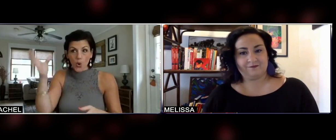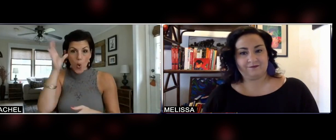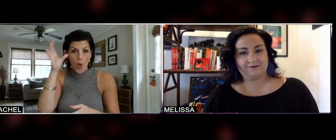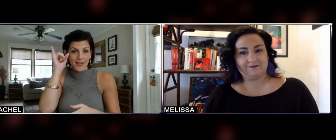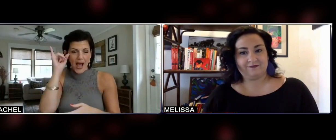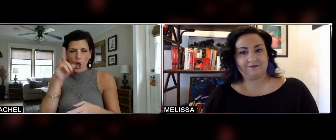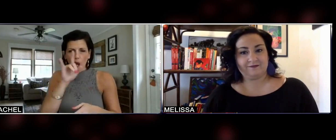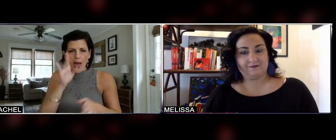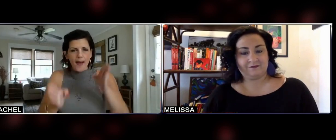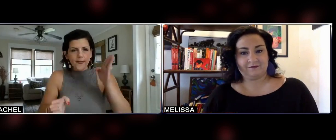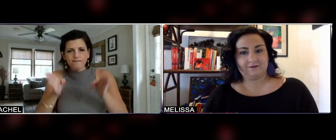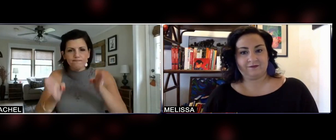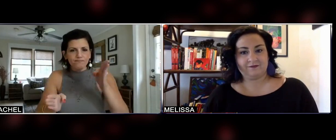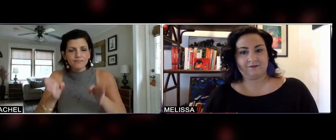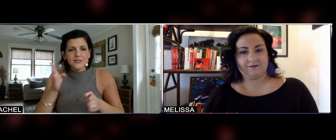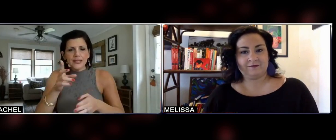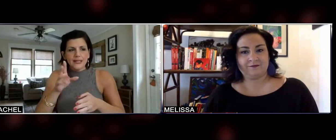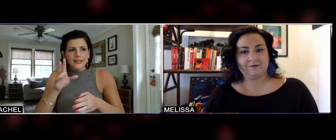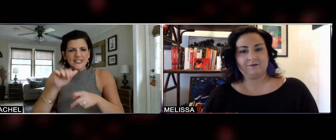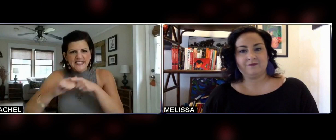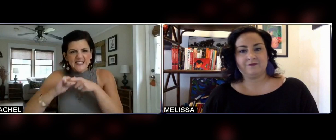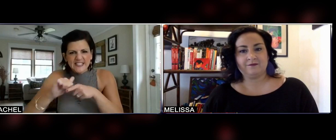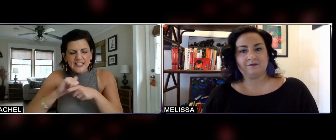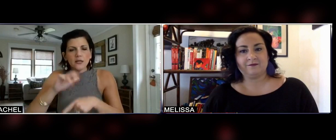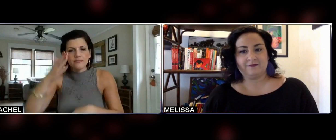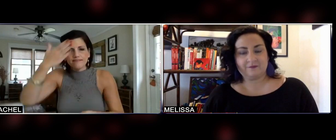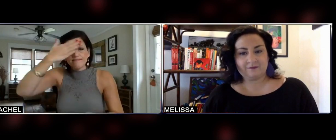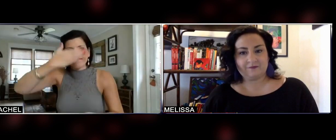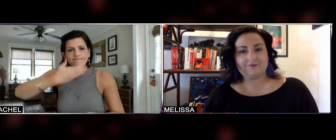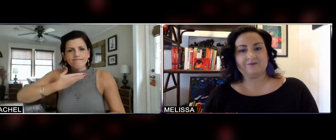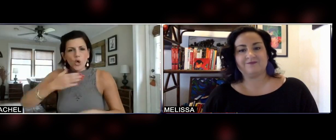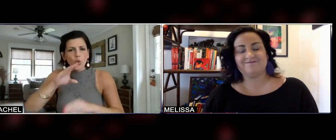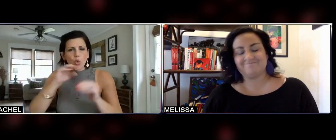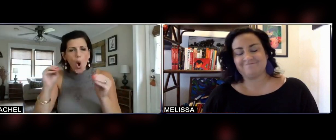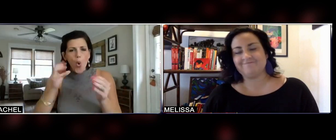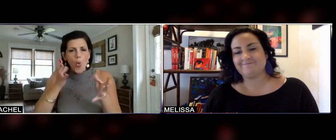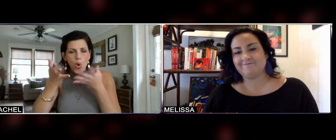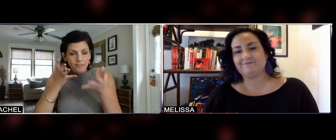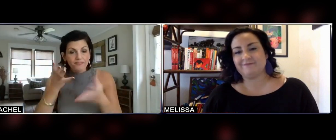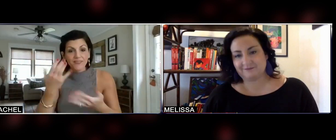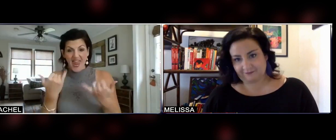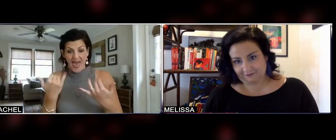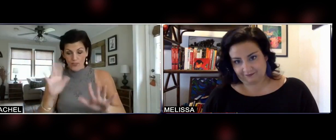cochlear implants look like robots. They show no emotion.